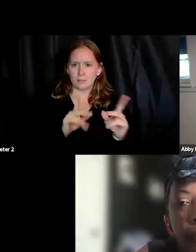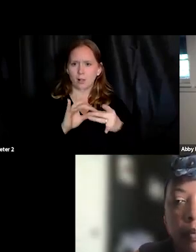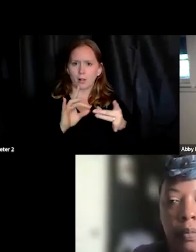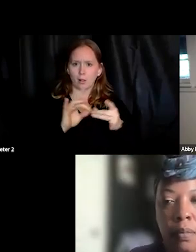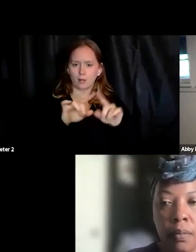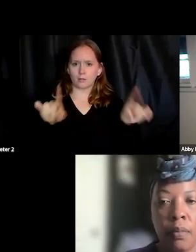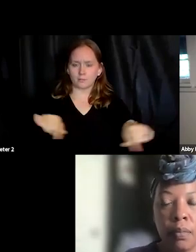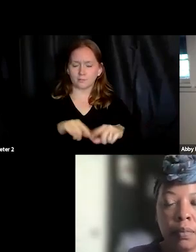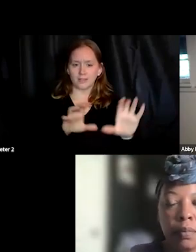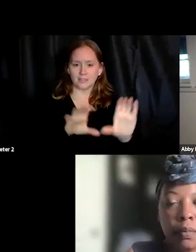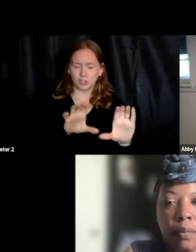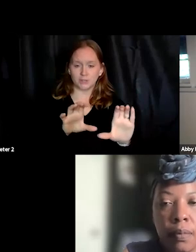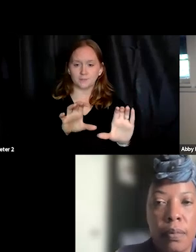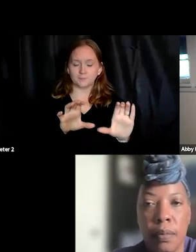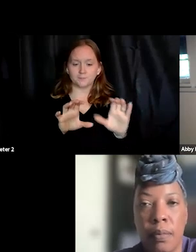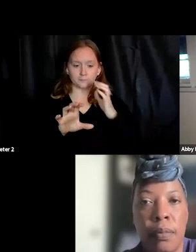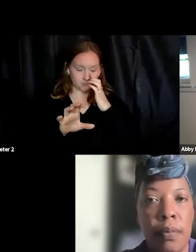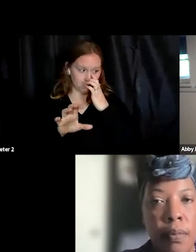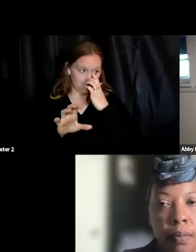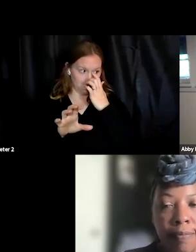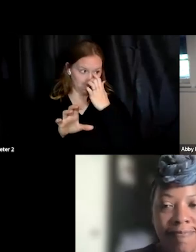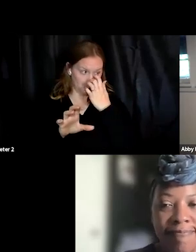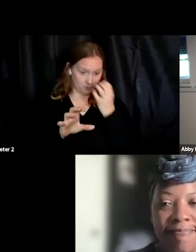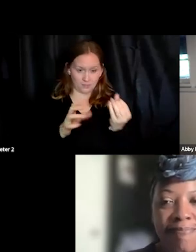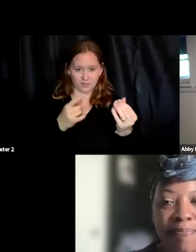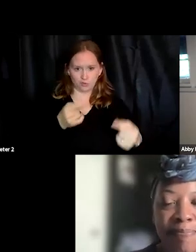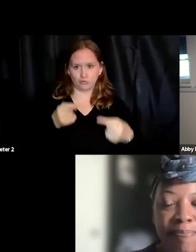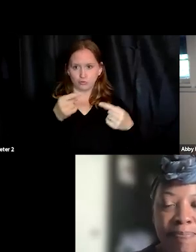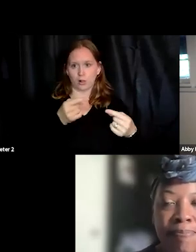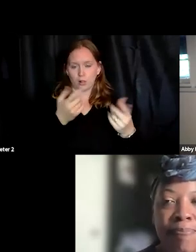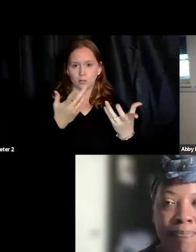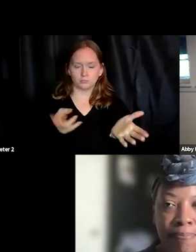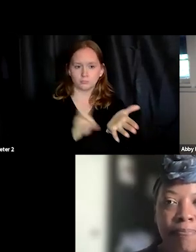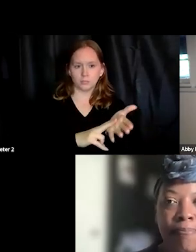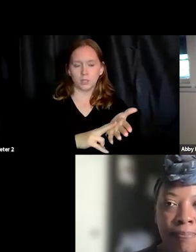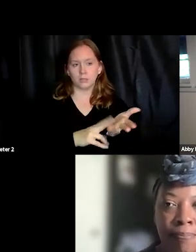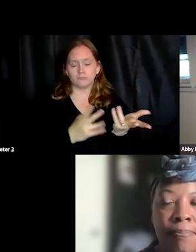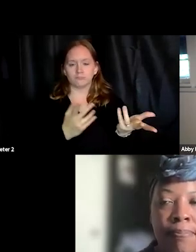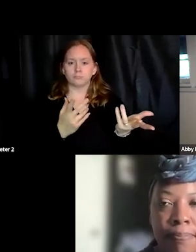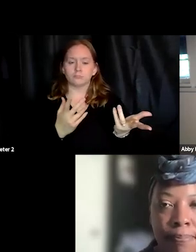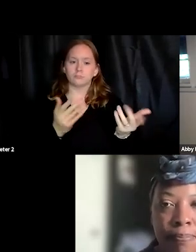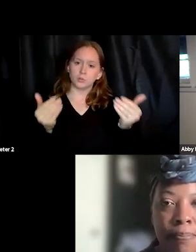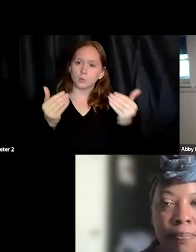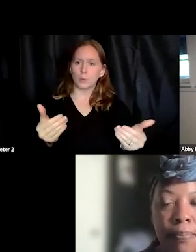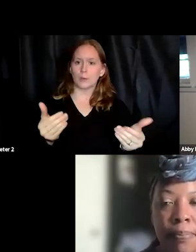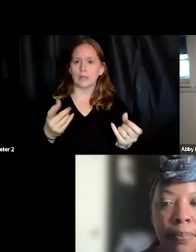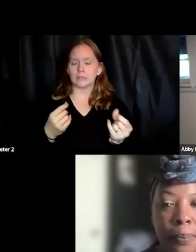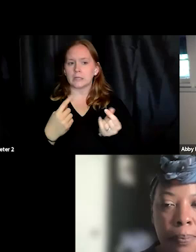What's some of your advice? And my advice is to be persistent. Talk with the perhaps the office manager, the nurse,